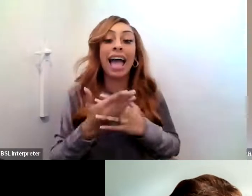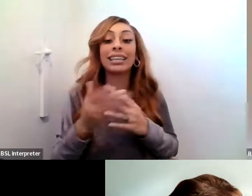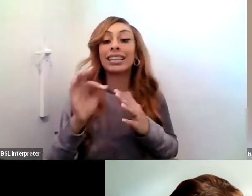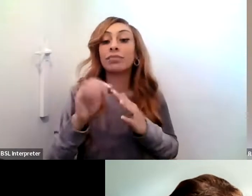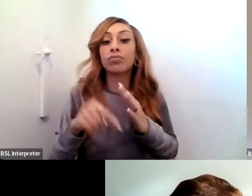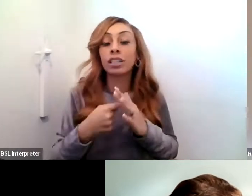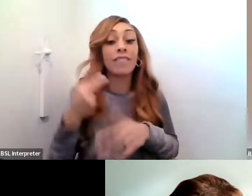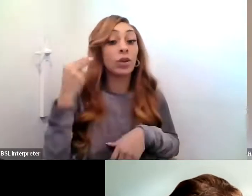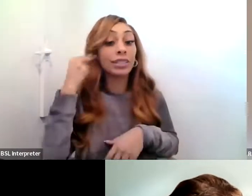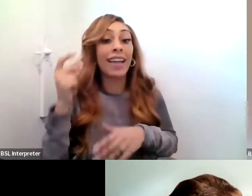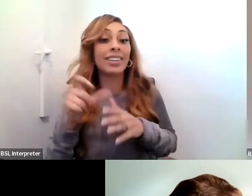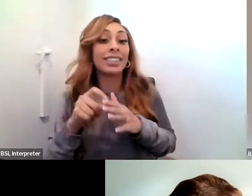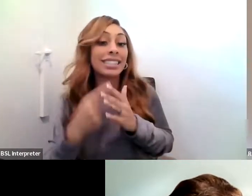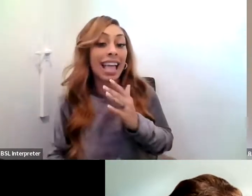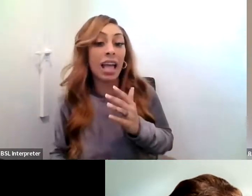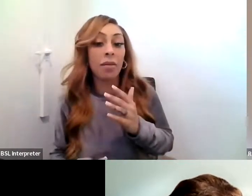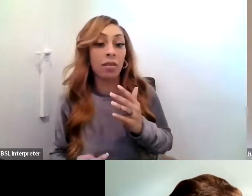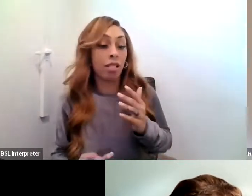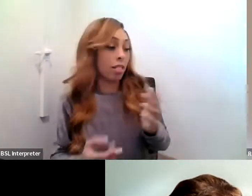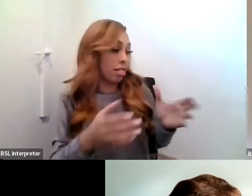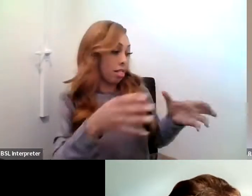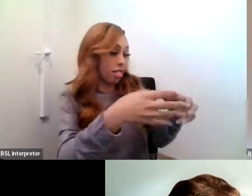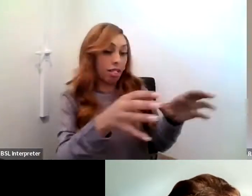similarly, we're not going to find the audiences that we're hoping for.